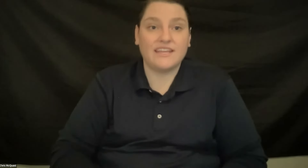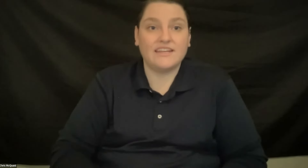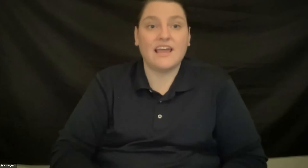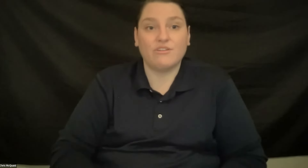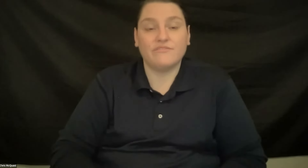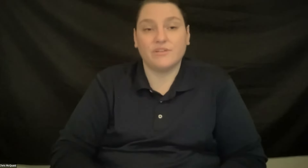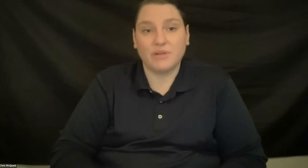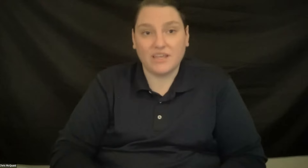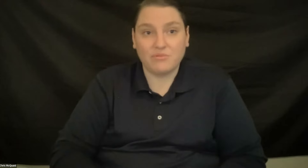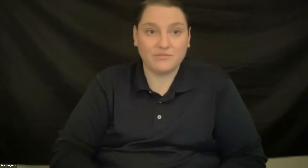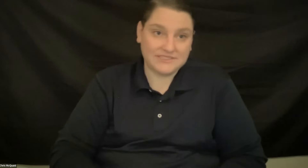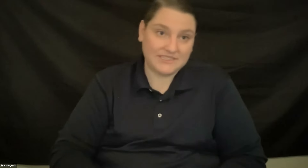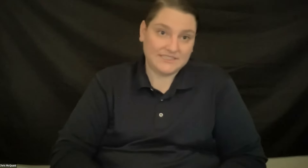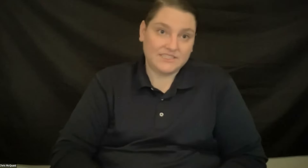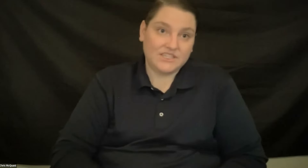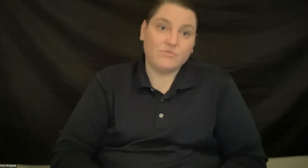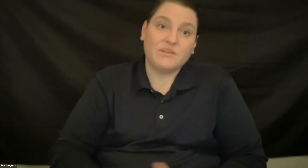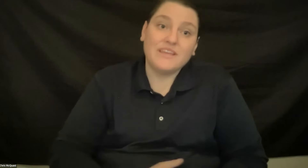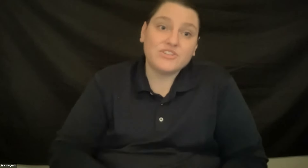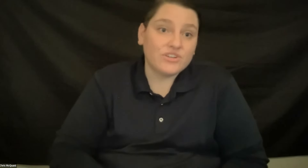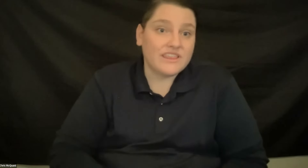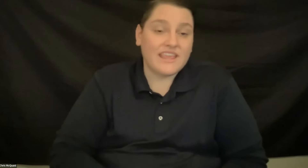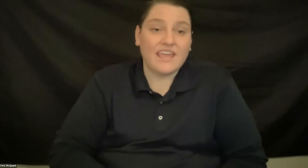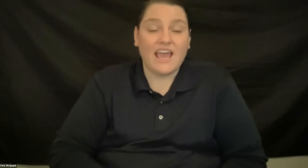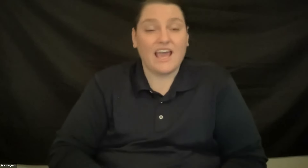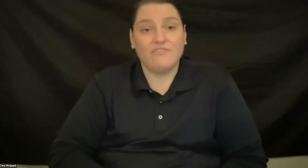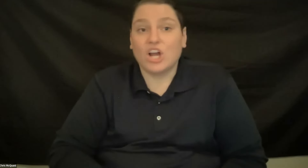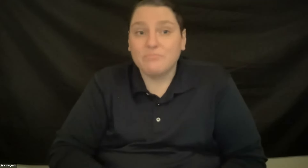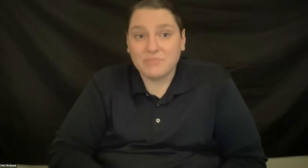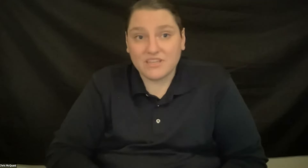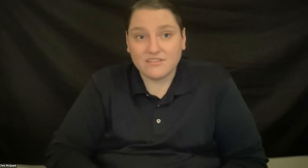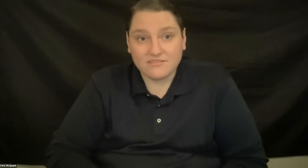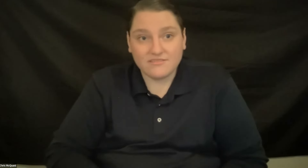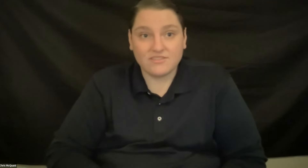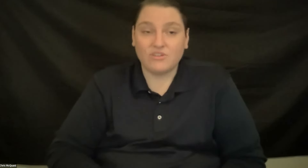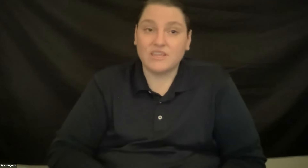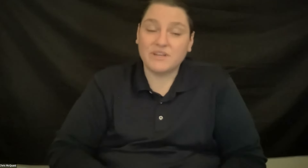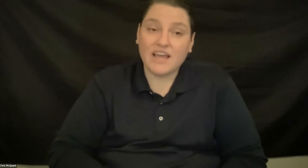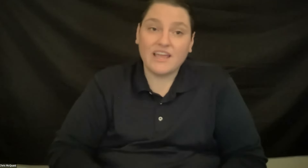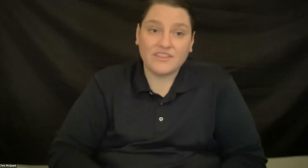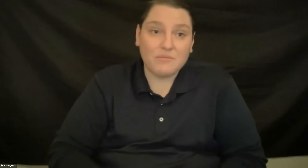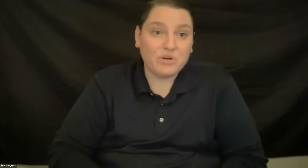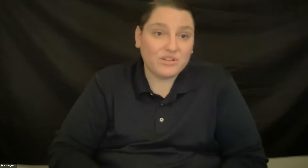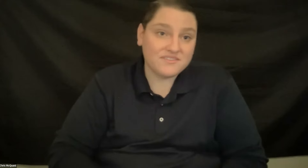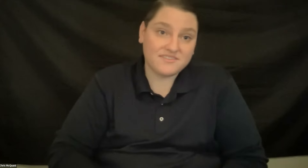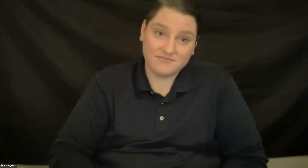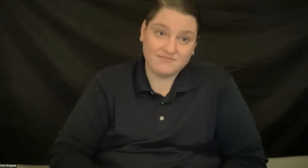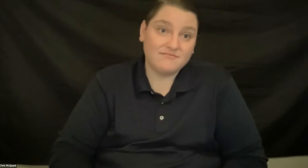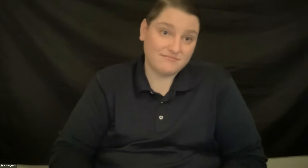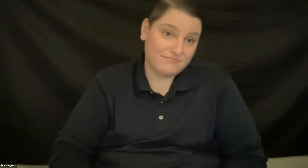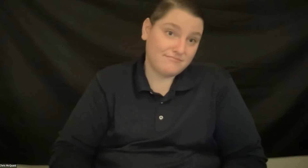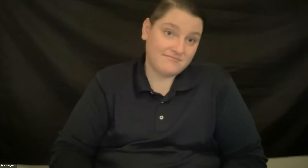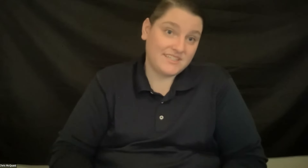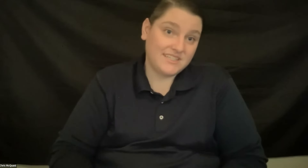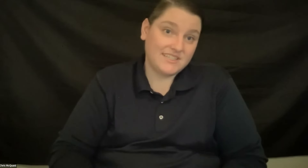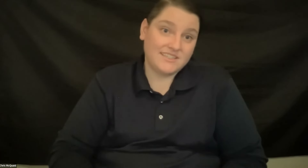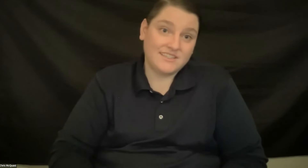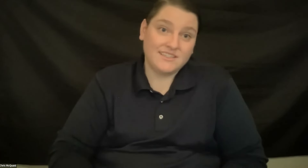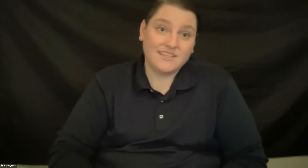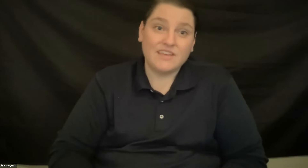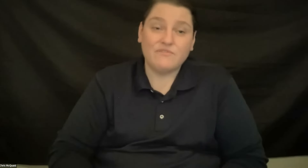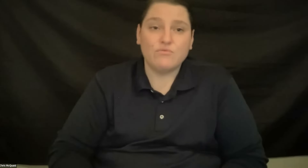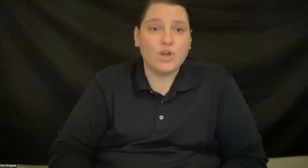have a clear and open airway. Make sure that if they're having a stroke and they're kind of passing out, make sure that they're sitting in such a way